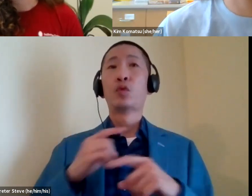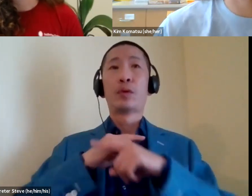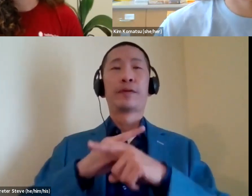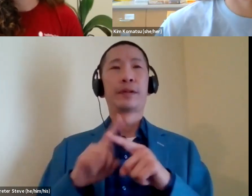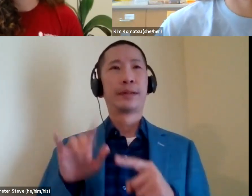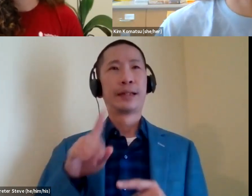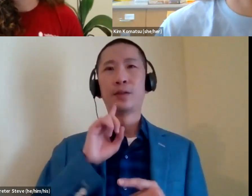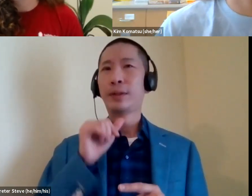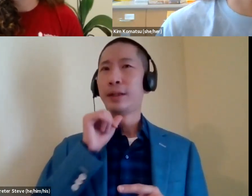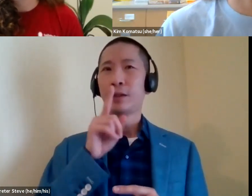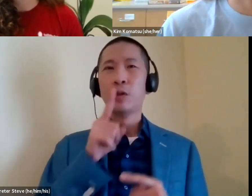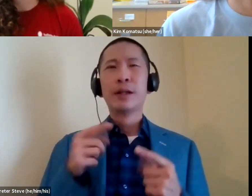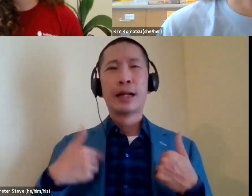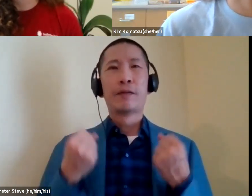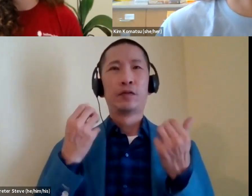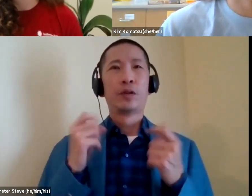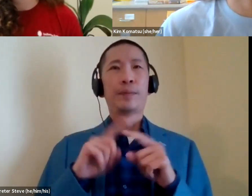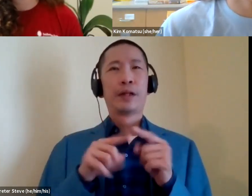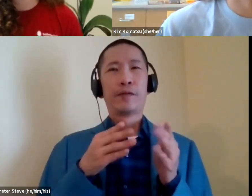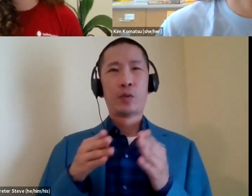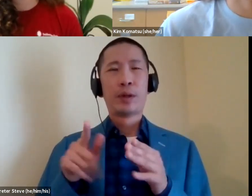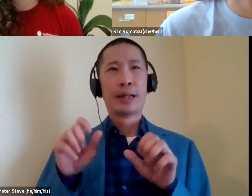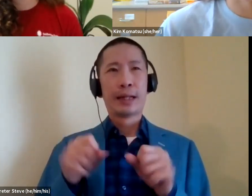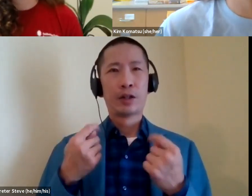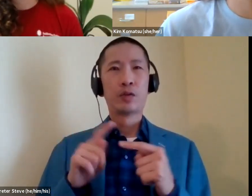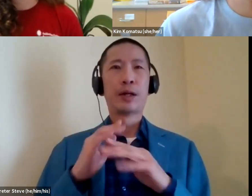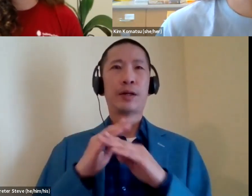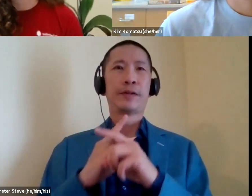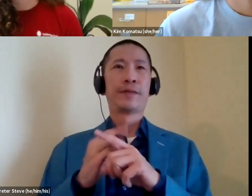Kim Komatsu (she/her): not the case they have so many different ways that they can try and defend themselves. Emily Borger: mm hmm.